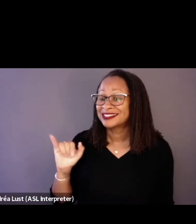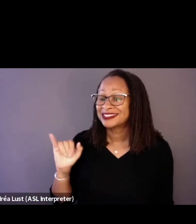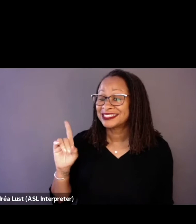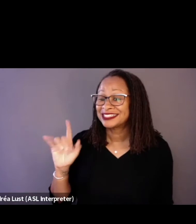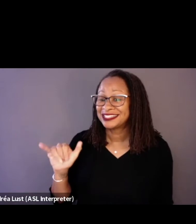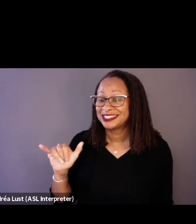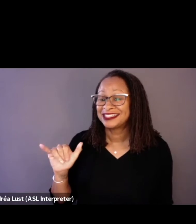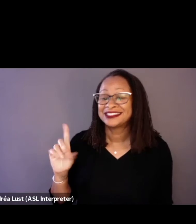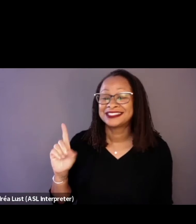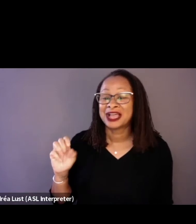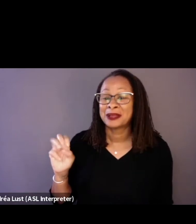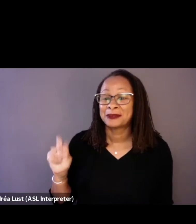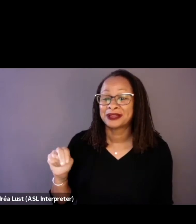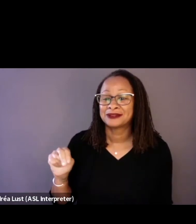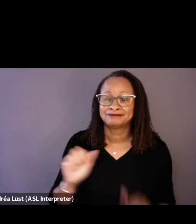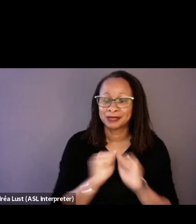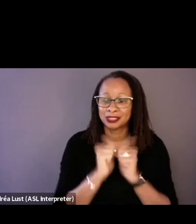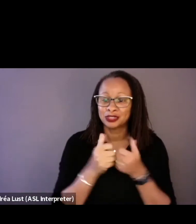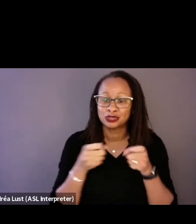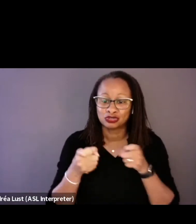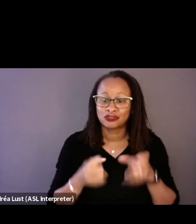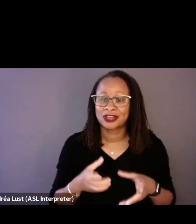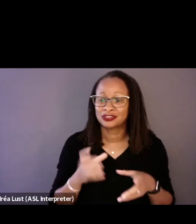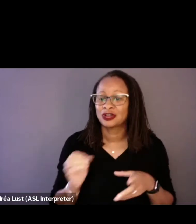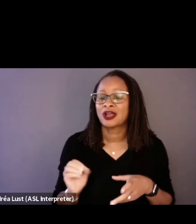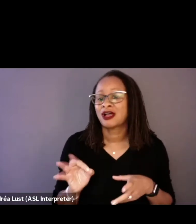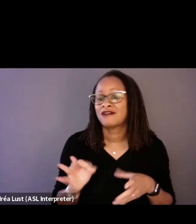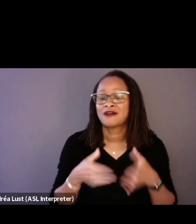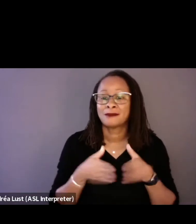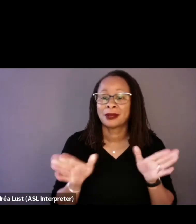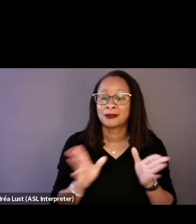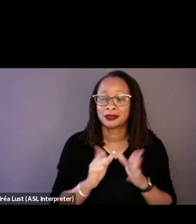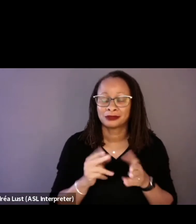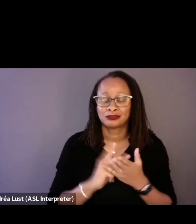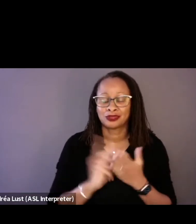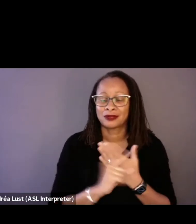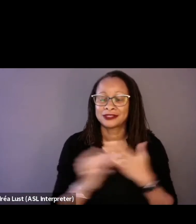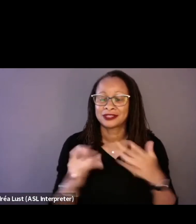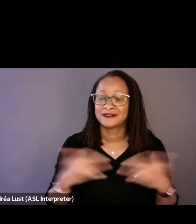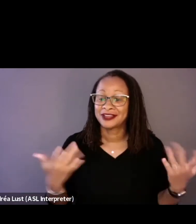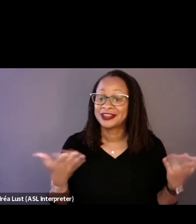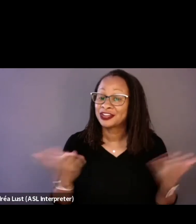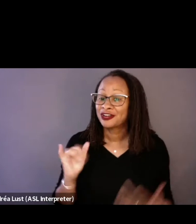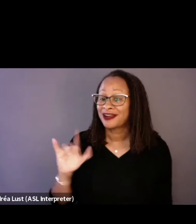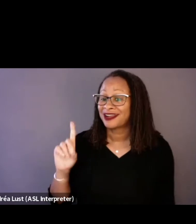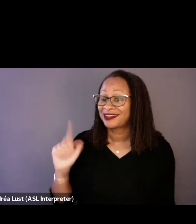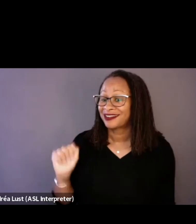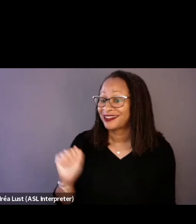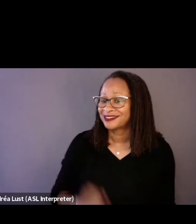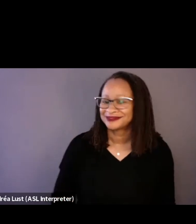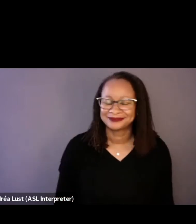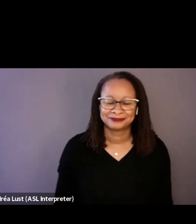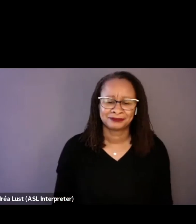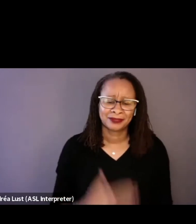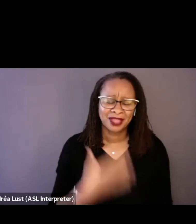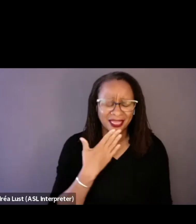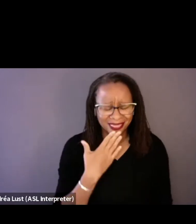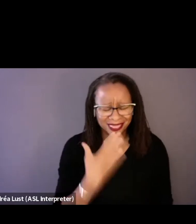I am the Associate Director of Public Programs and Events here at the IDA. Thank you for joining us